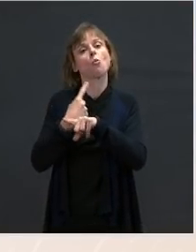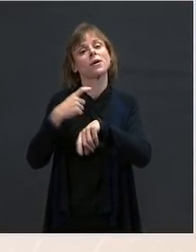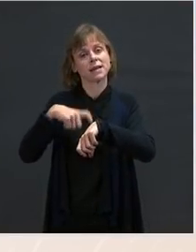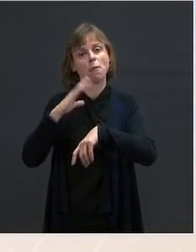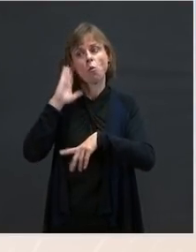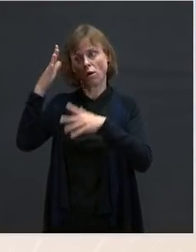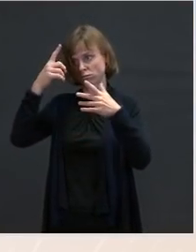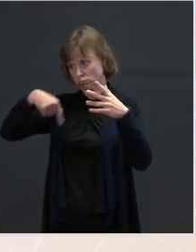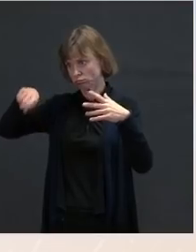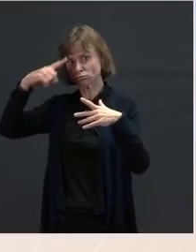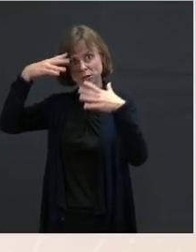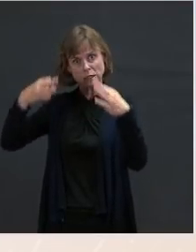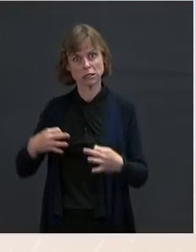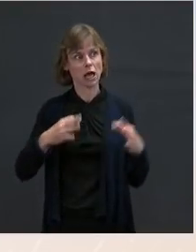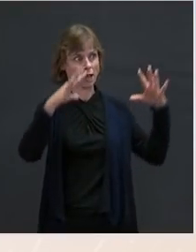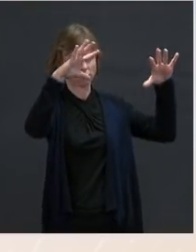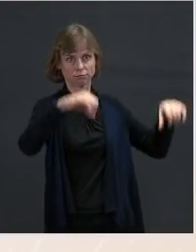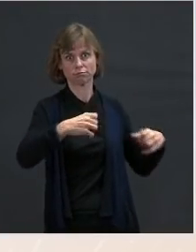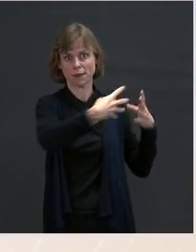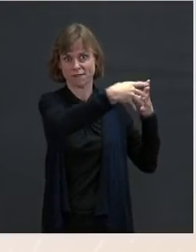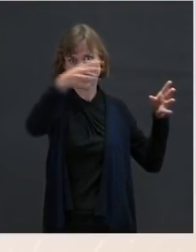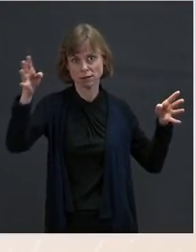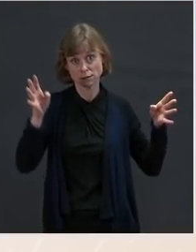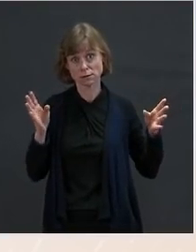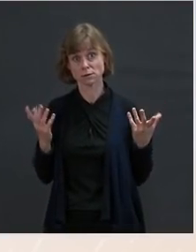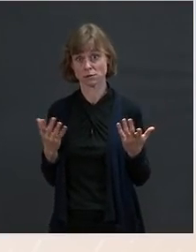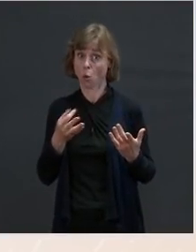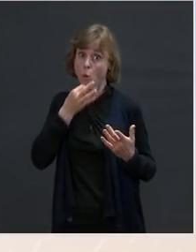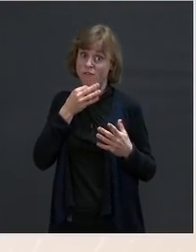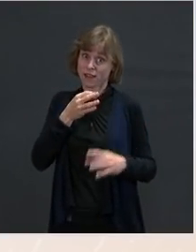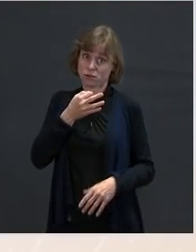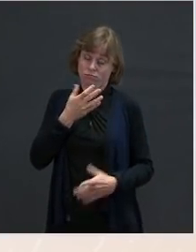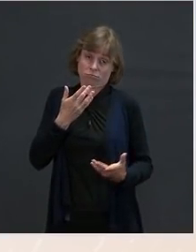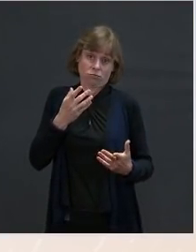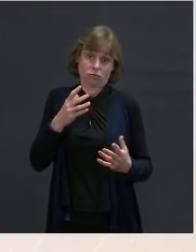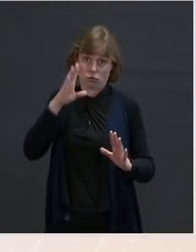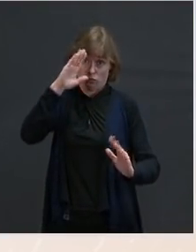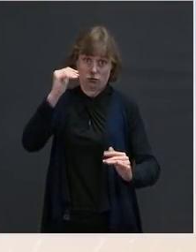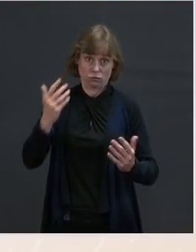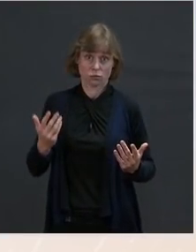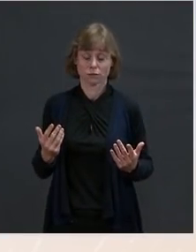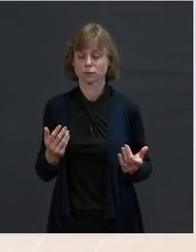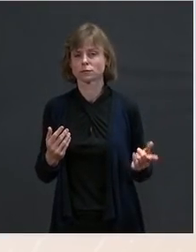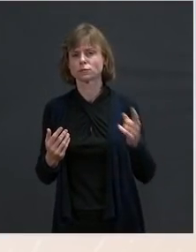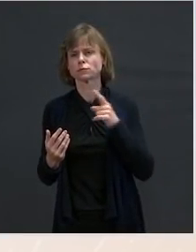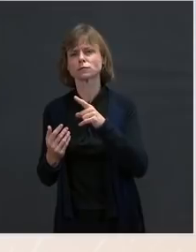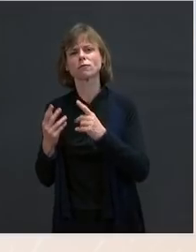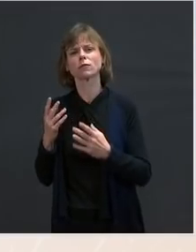All right, Josh, we'll go to you. The Press: Thanks, Jen. Two questions. You touched on the issue of nominations and confirmations.